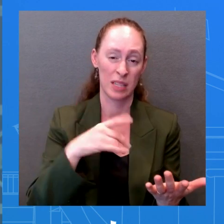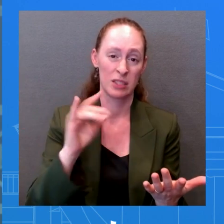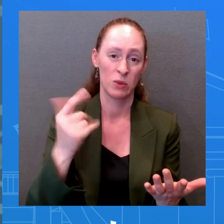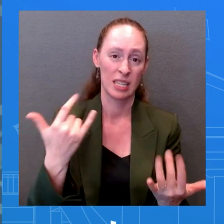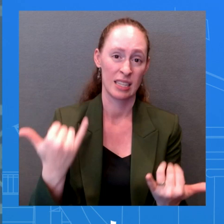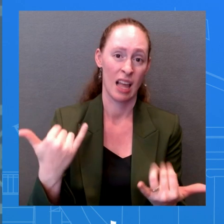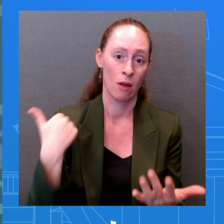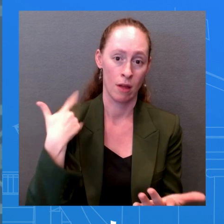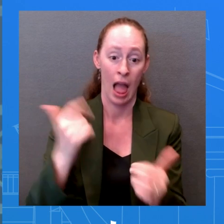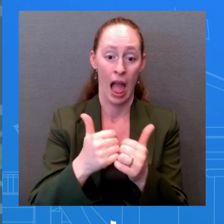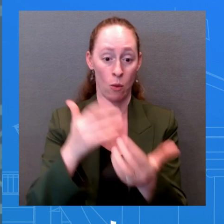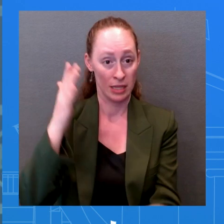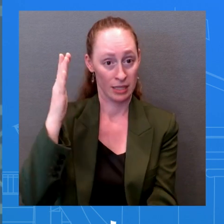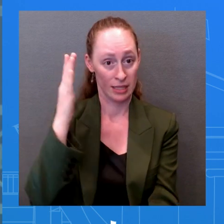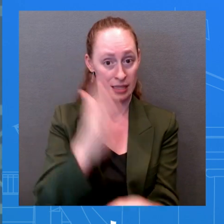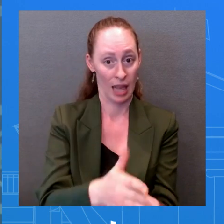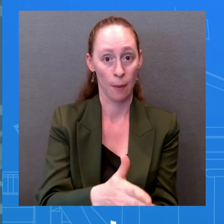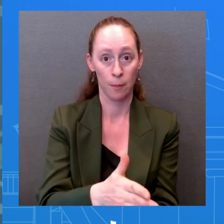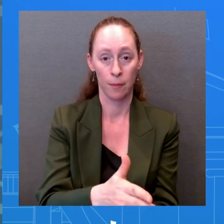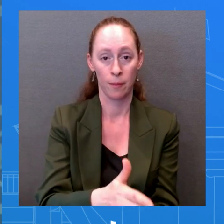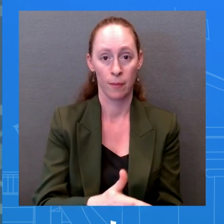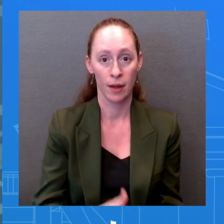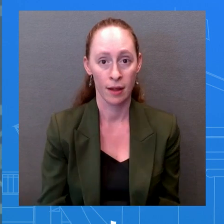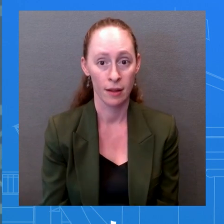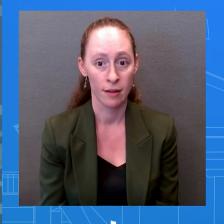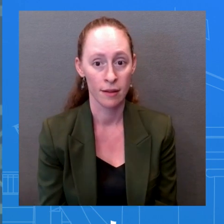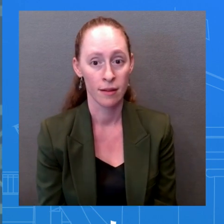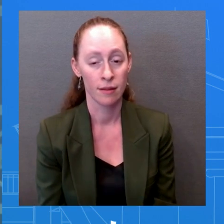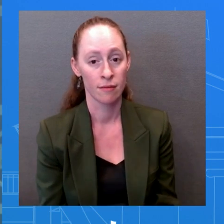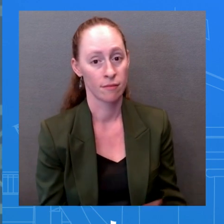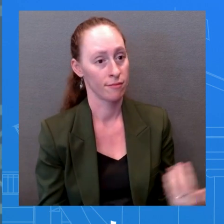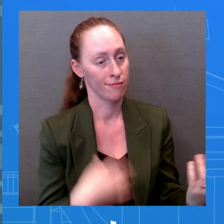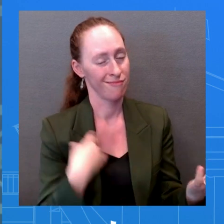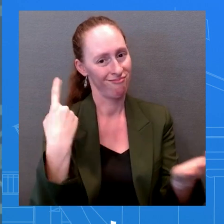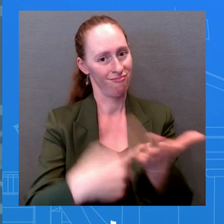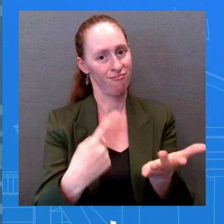We call this out, and we call it what it is. It is a political stunt that we're seeing